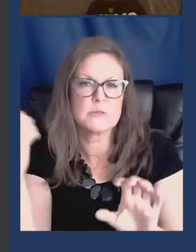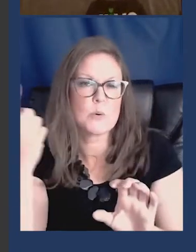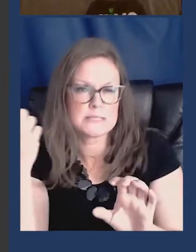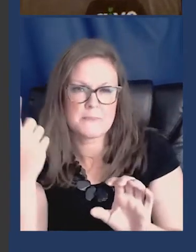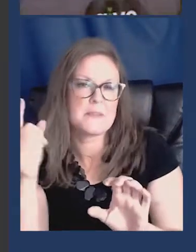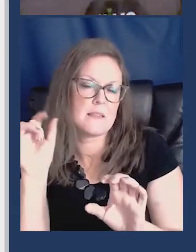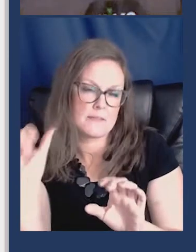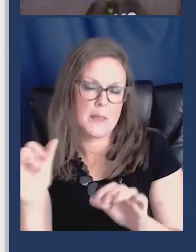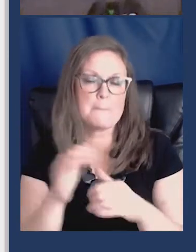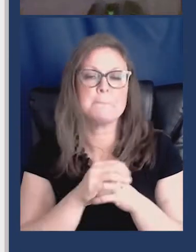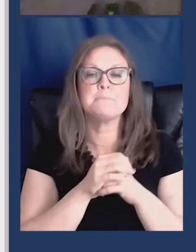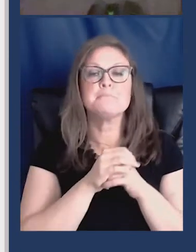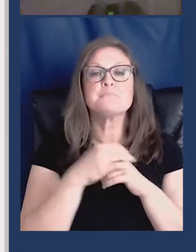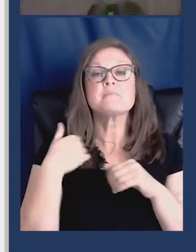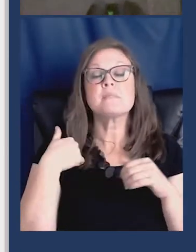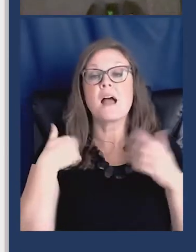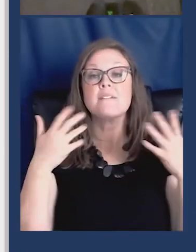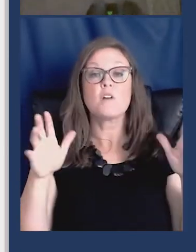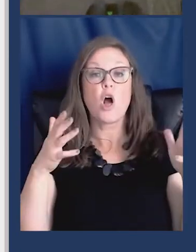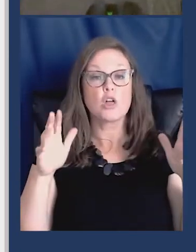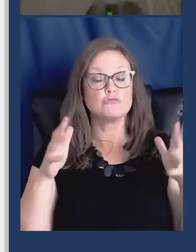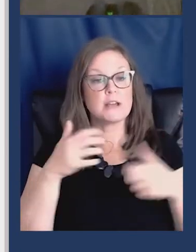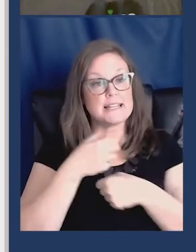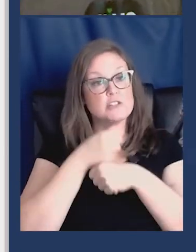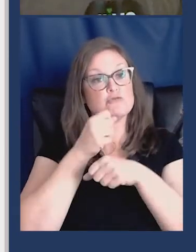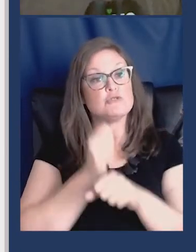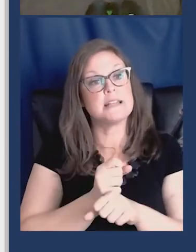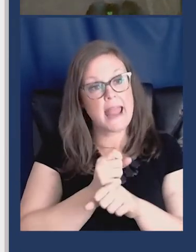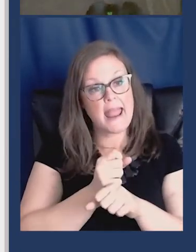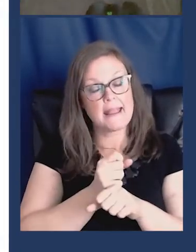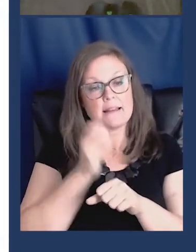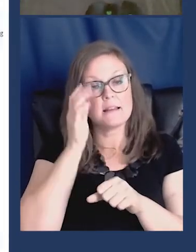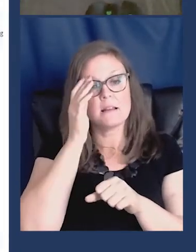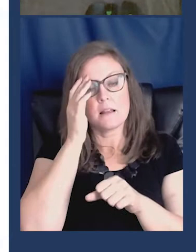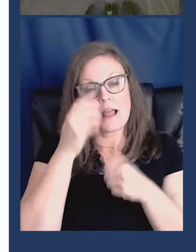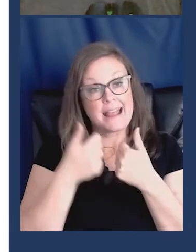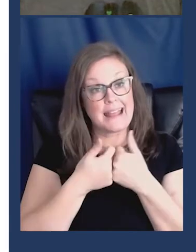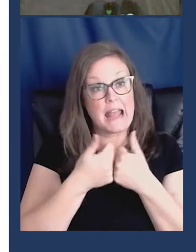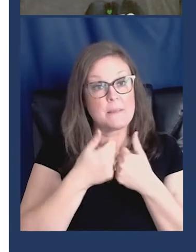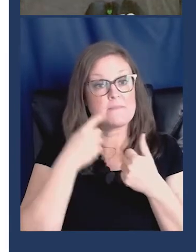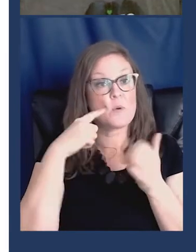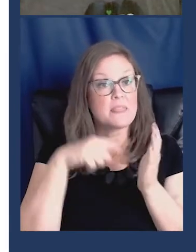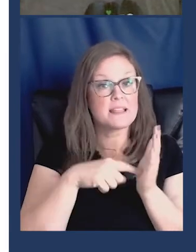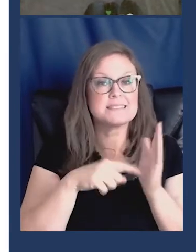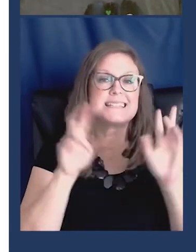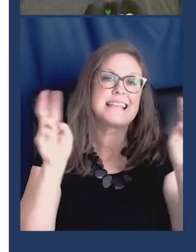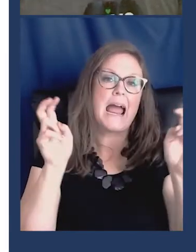I've already created a game for this, a title for this in PlayFab here.